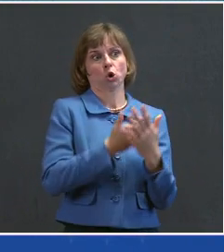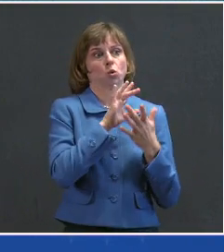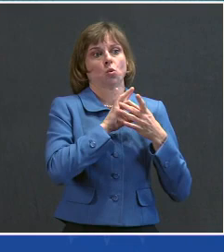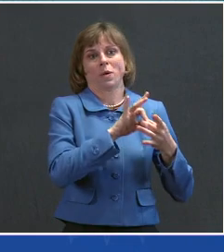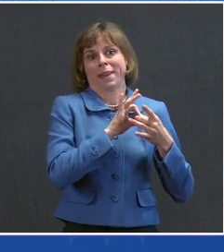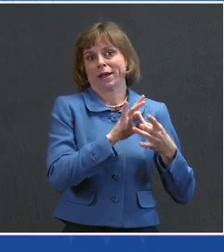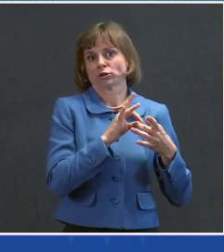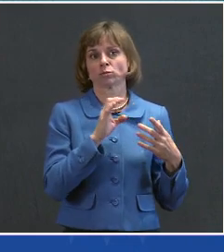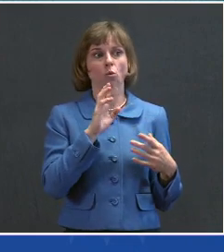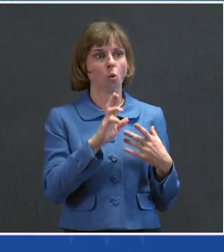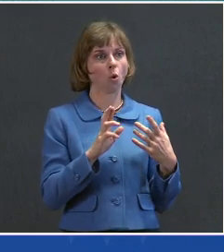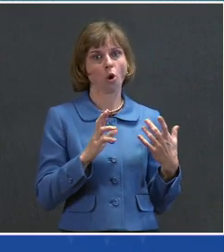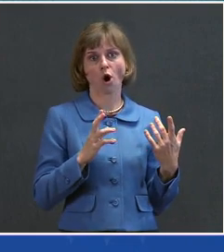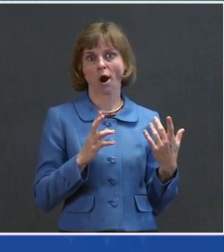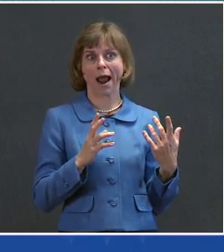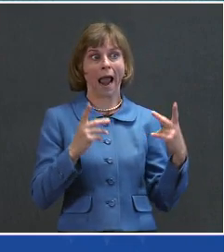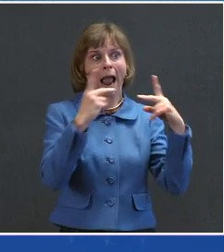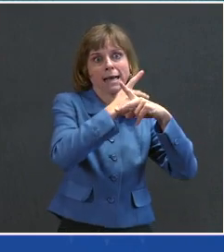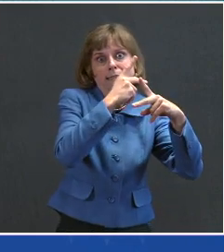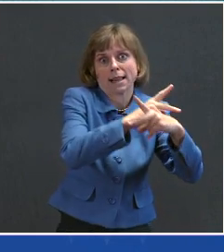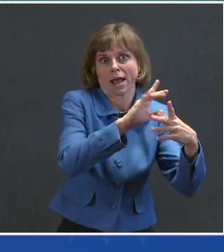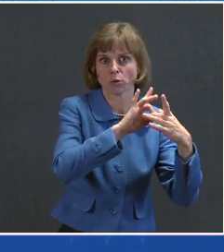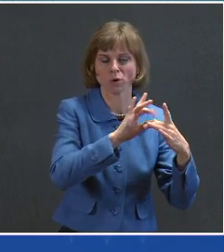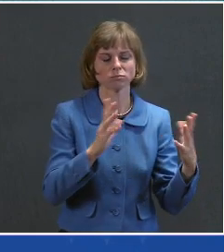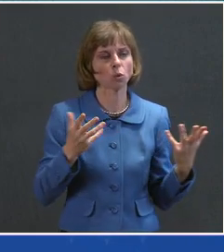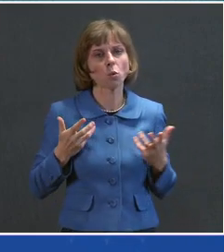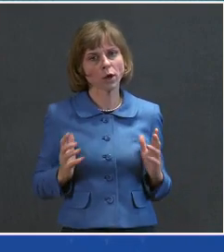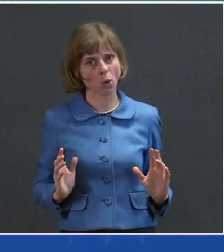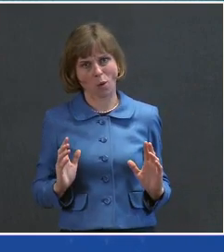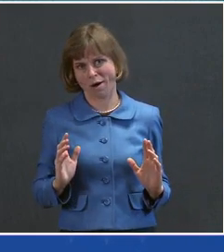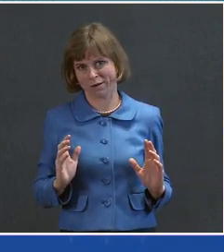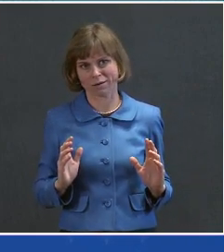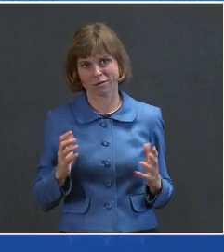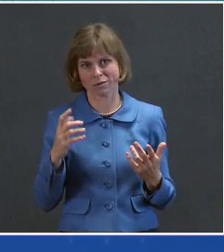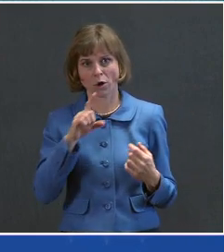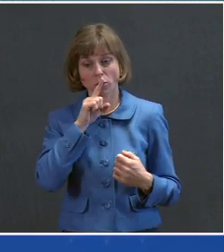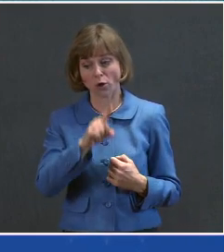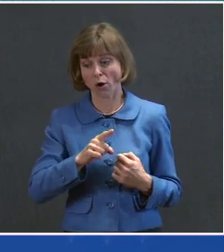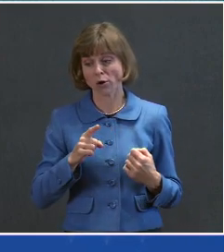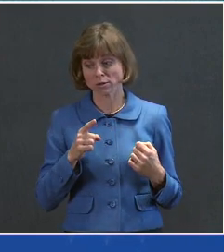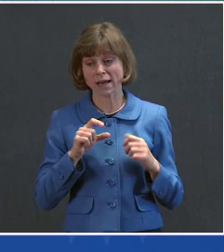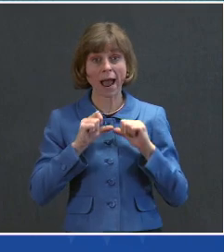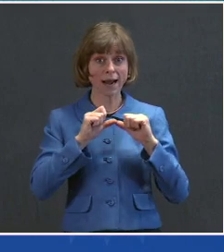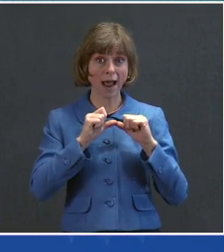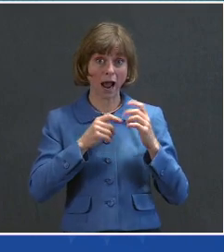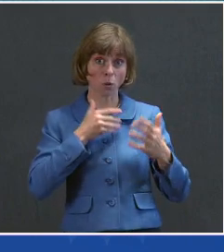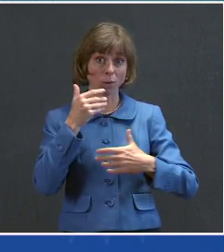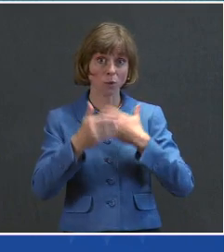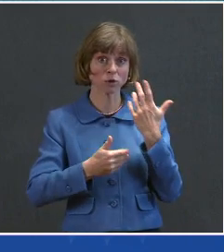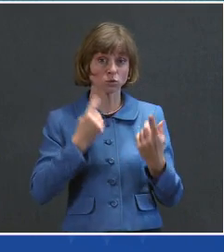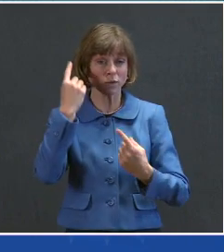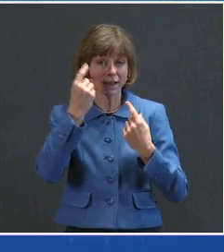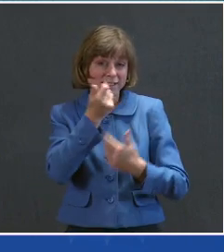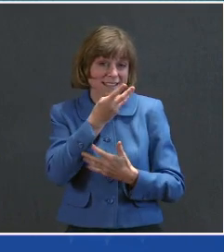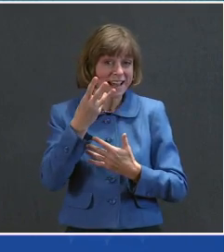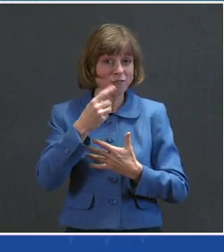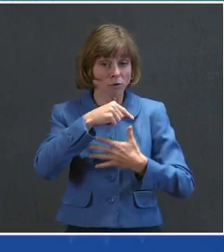There's also an ongoing process, as you know, with -- to consider a number of steps of concerning behavior